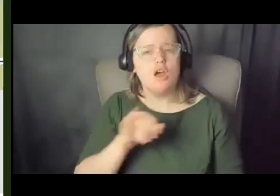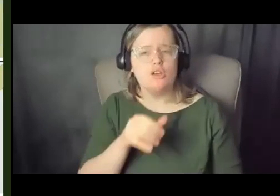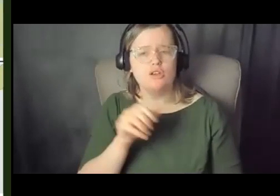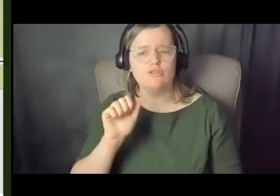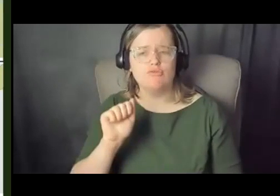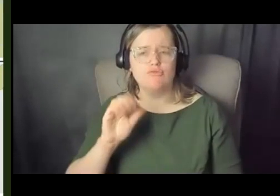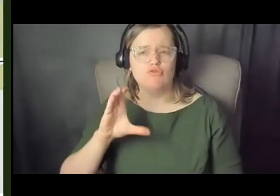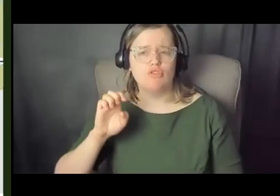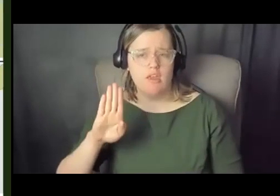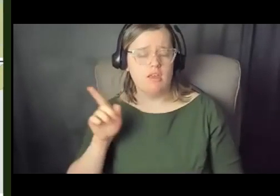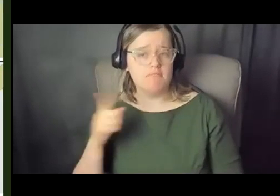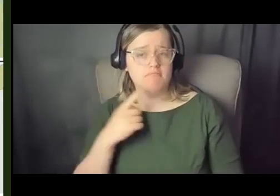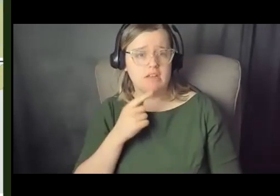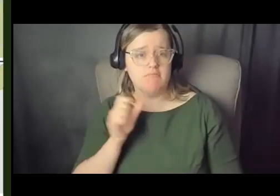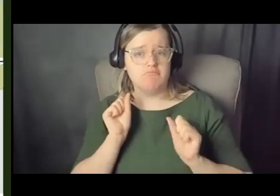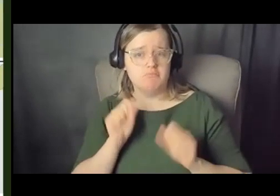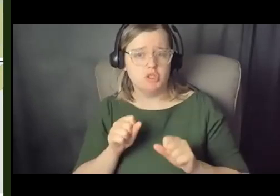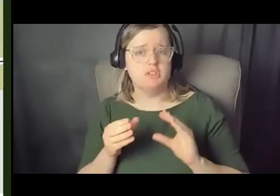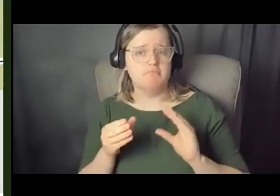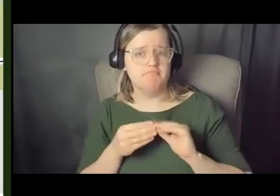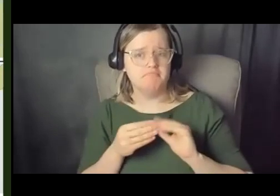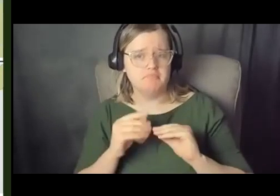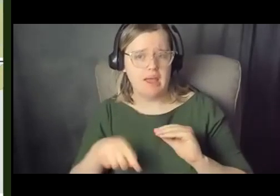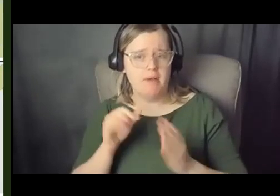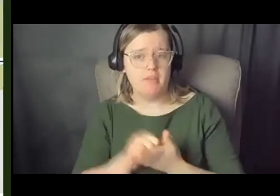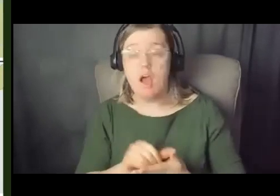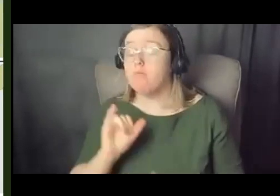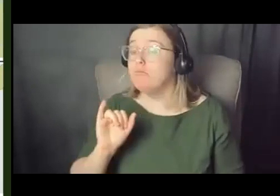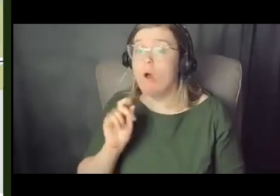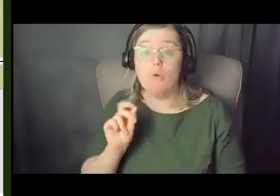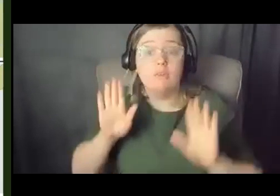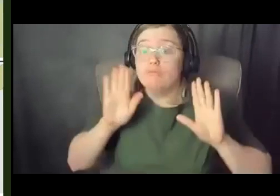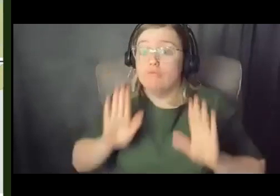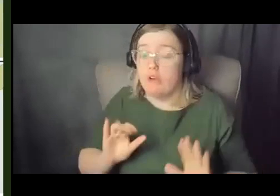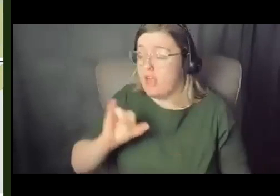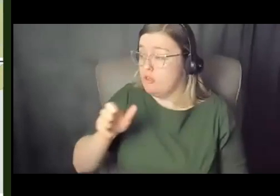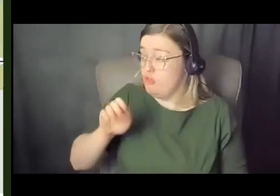Jacob indicated he could address it. Okay, great. Jacob, do you want to take it away.